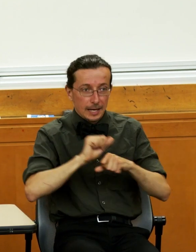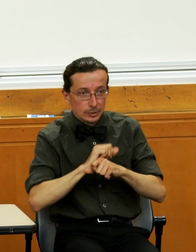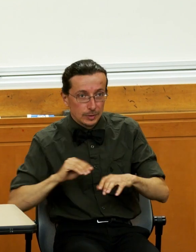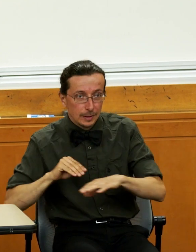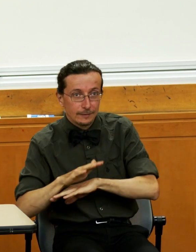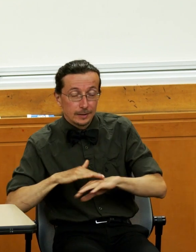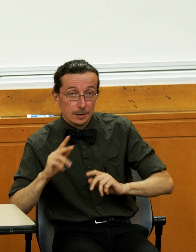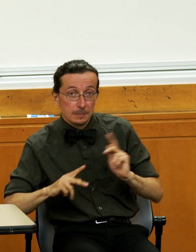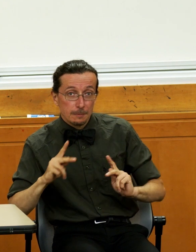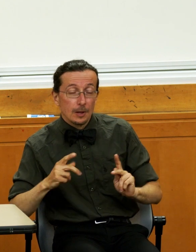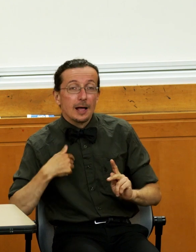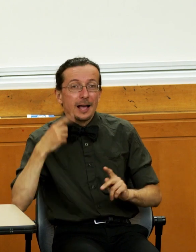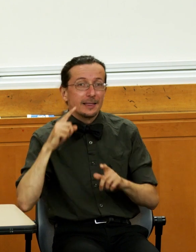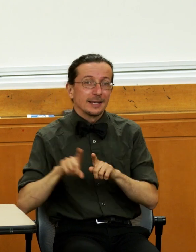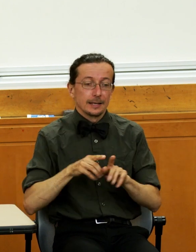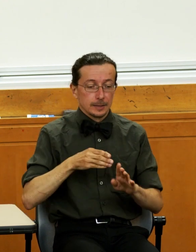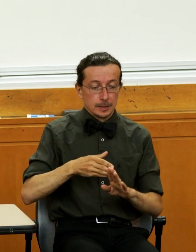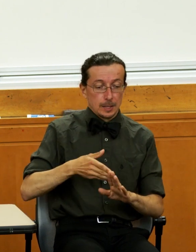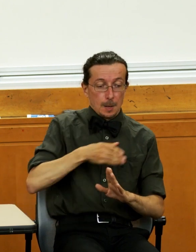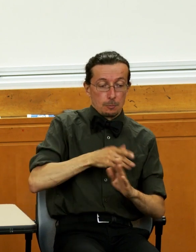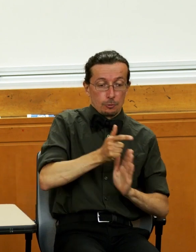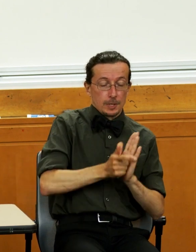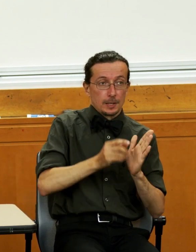I think, as a pre-law student, you just have a concern that you're working to do